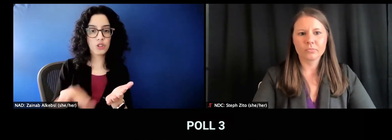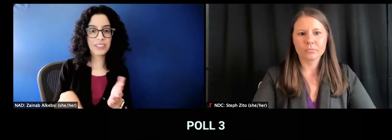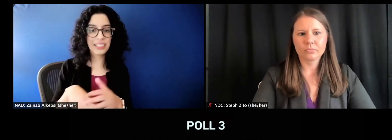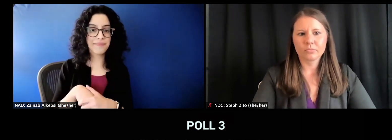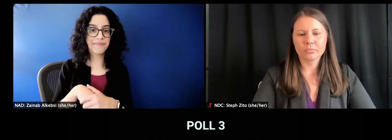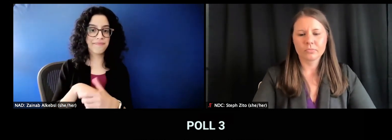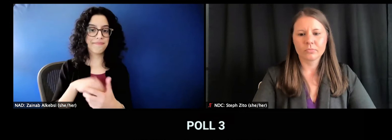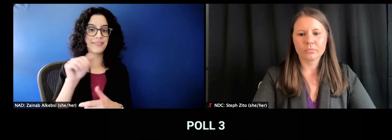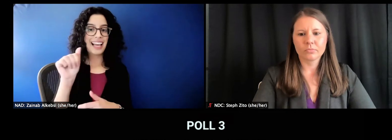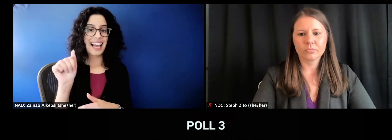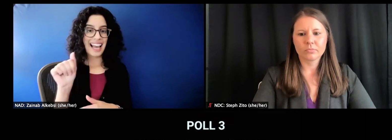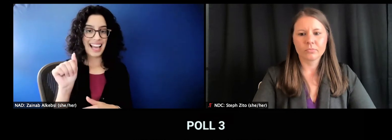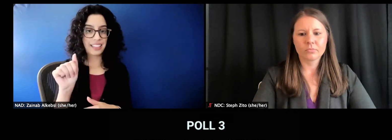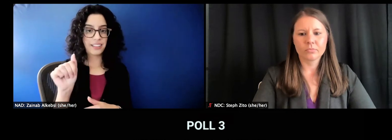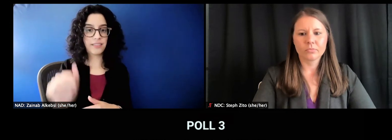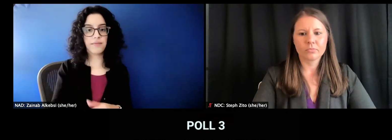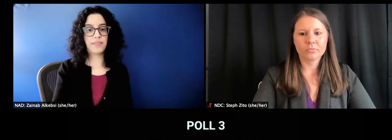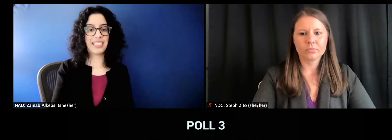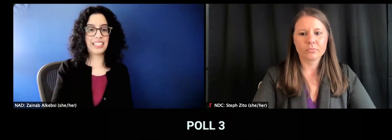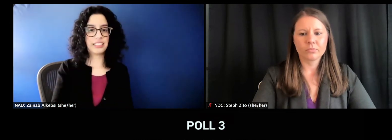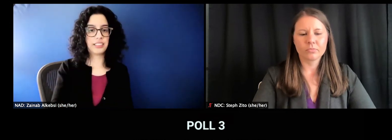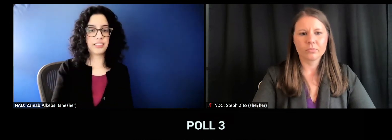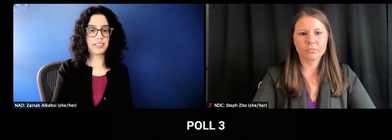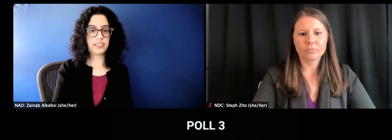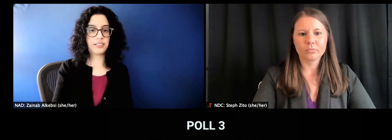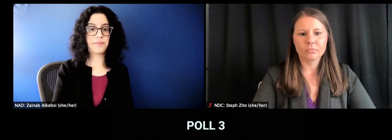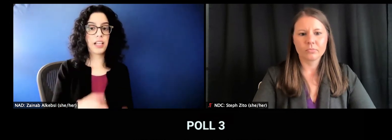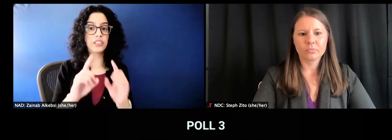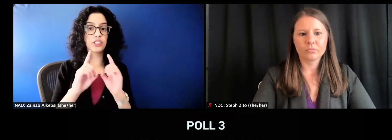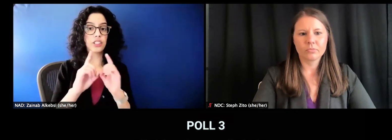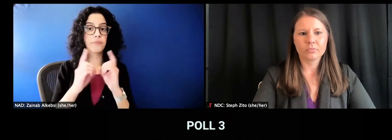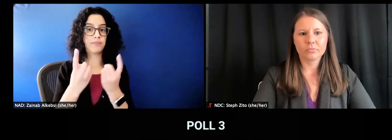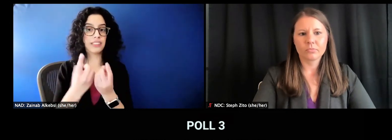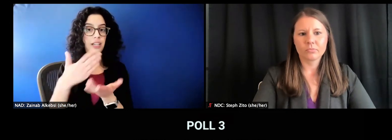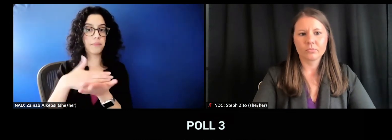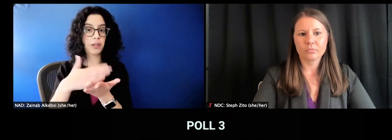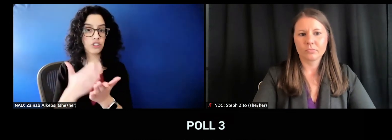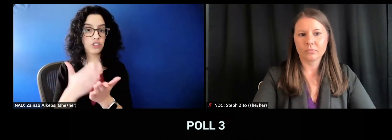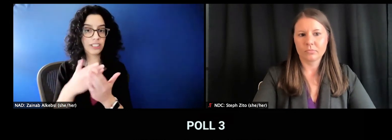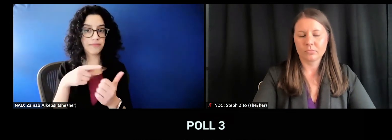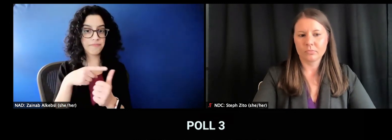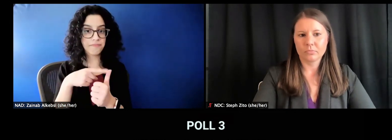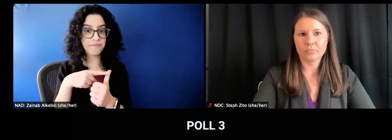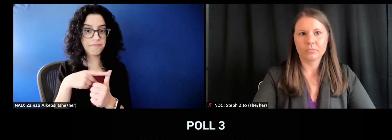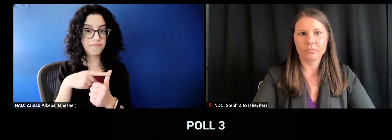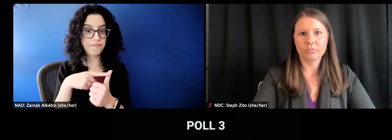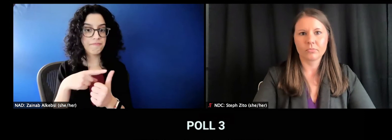A, departmental budget.